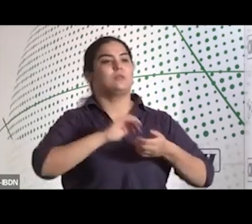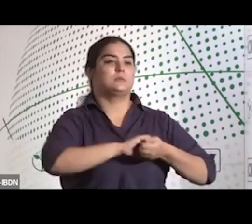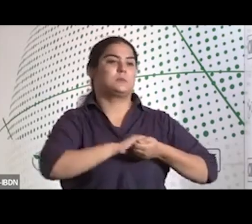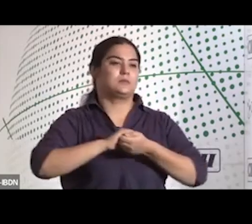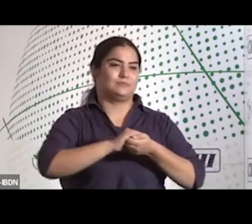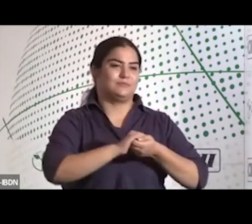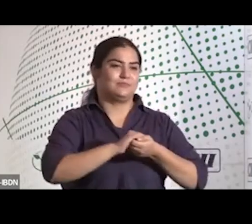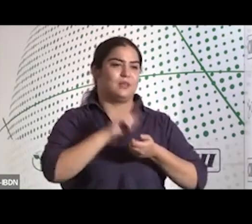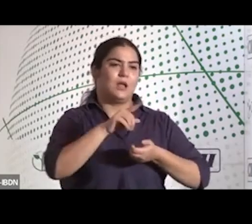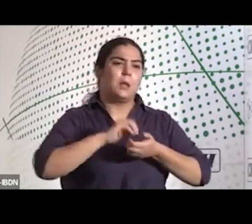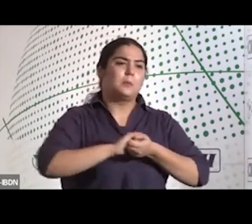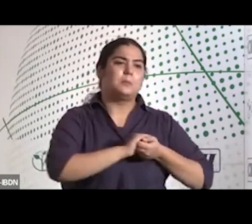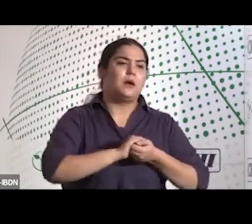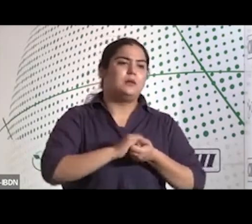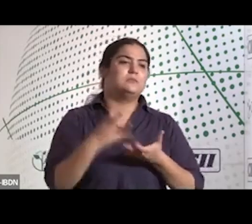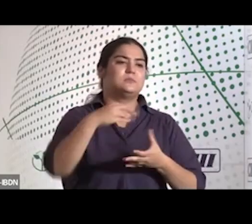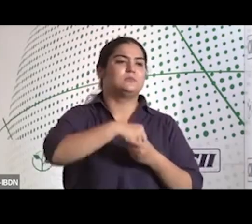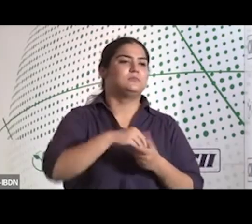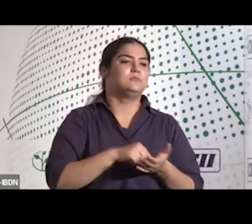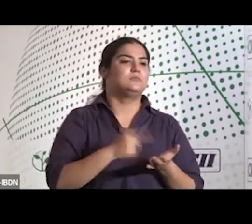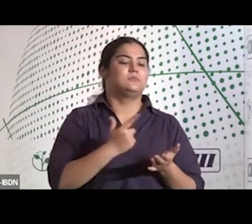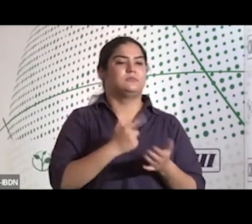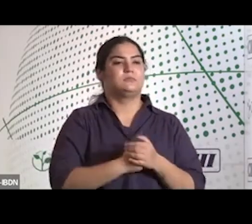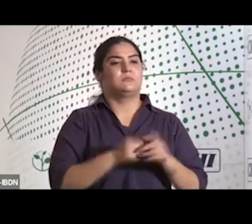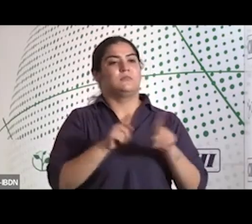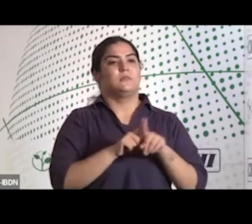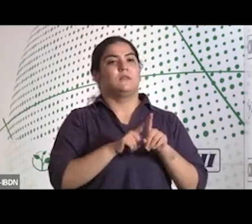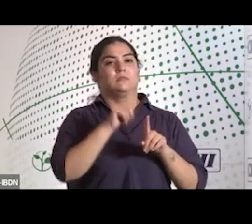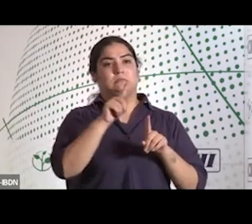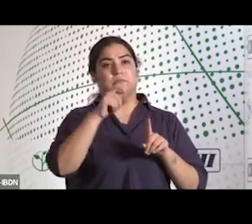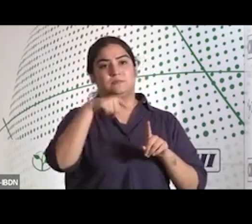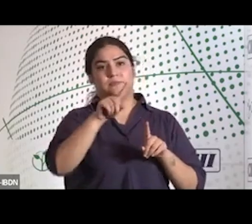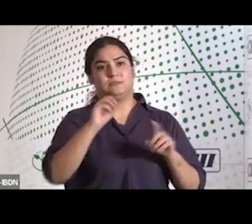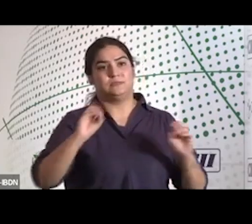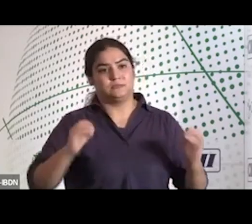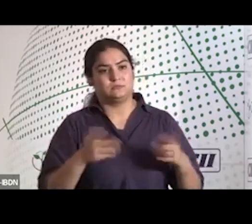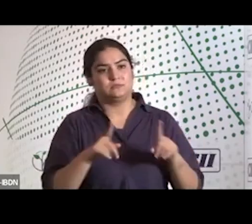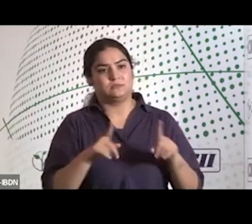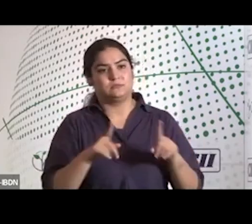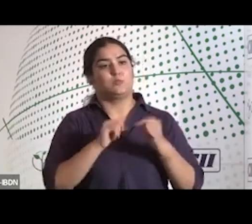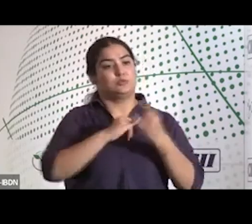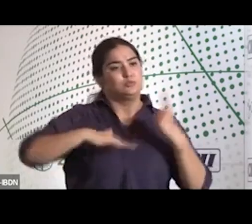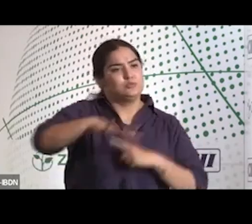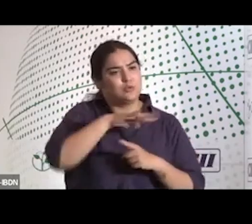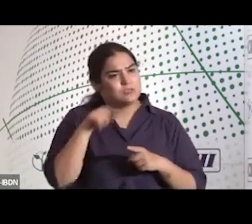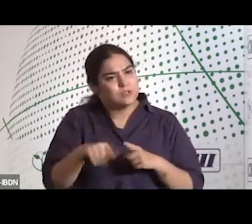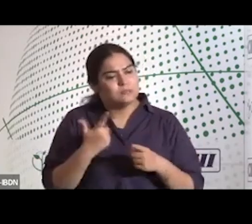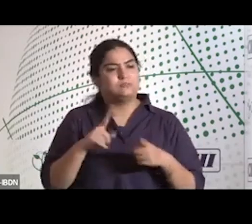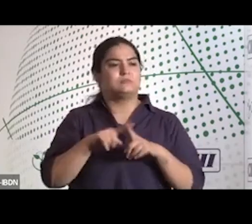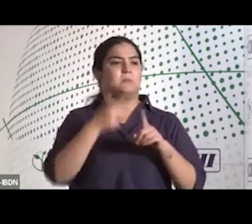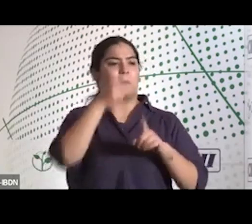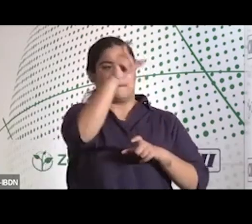So there is no convergence either in the social sector with bodies,